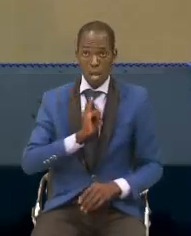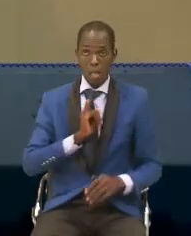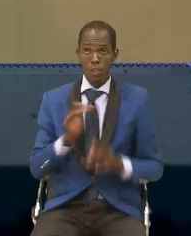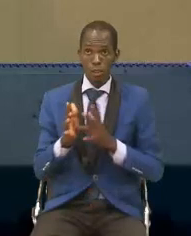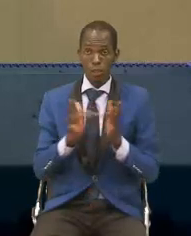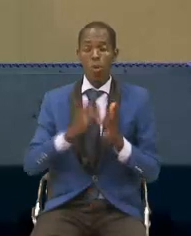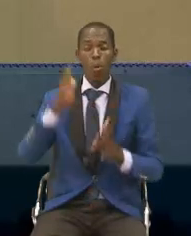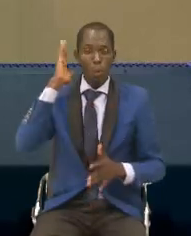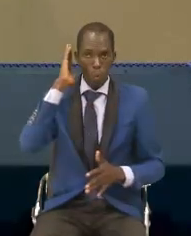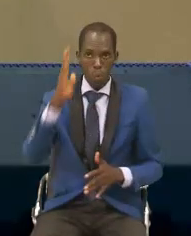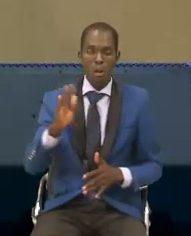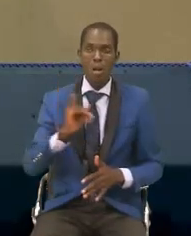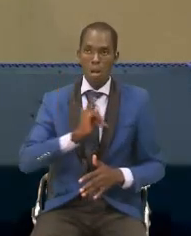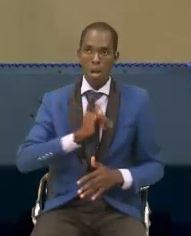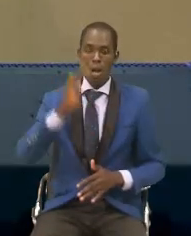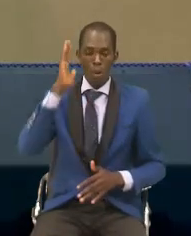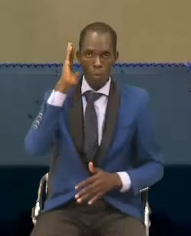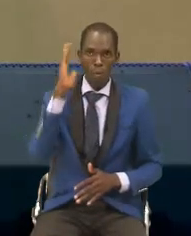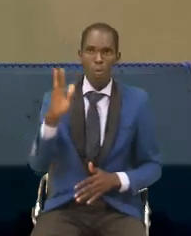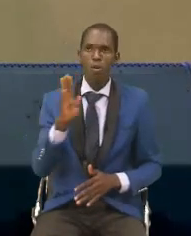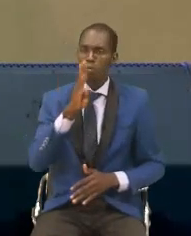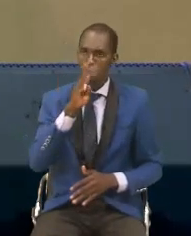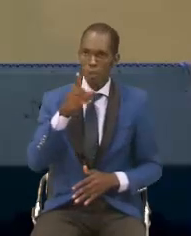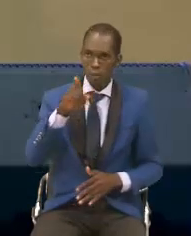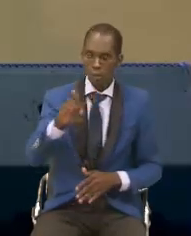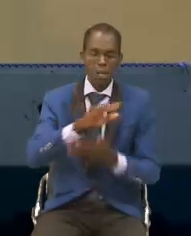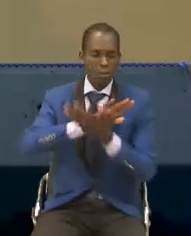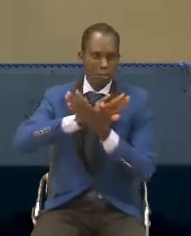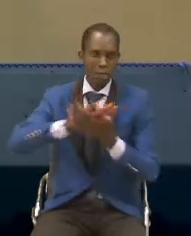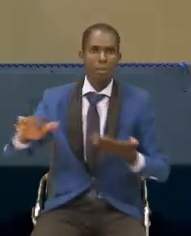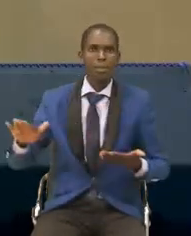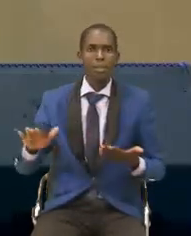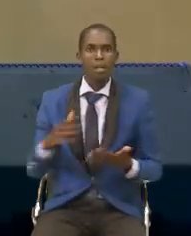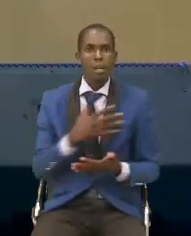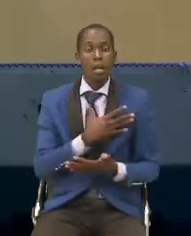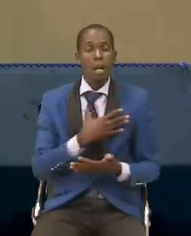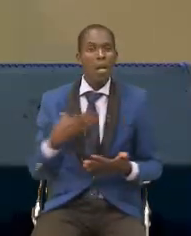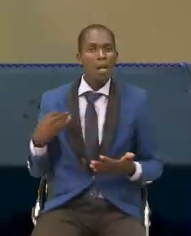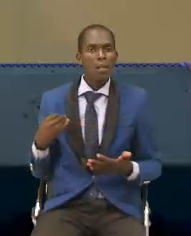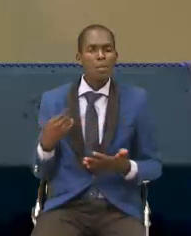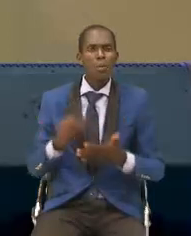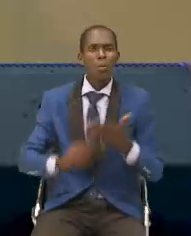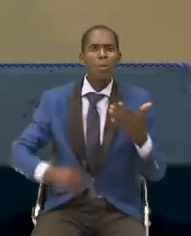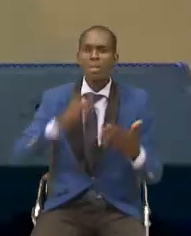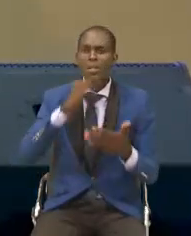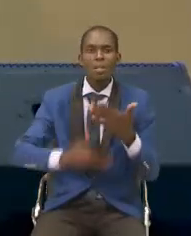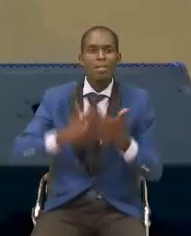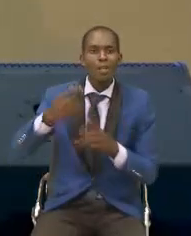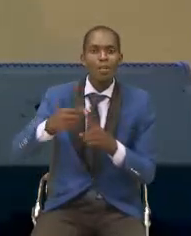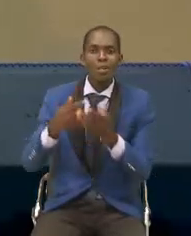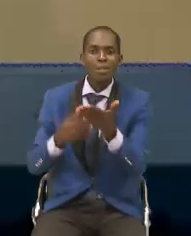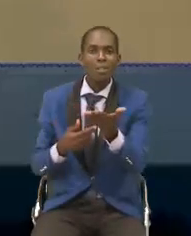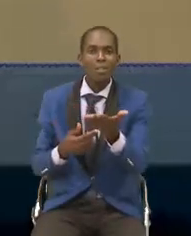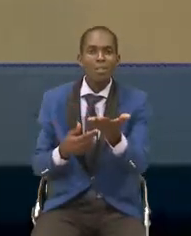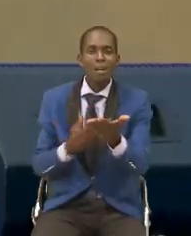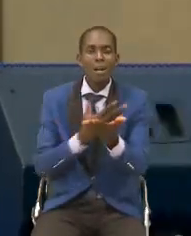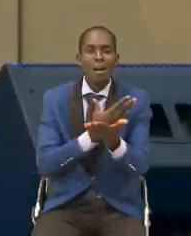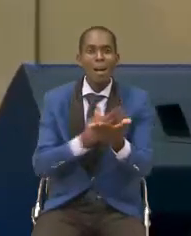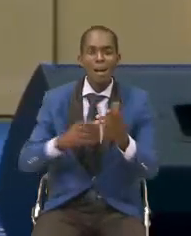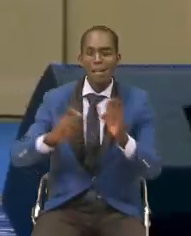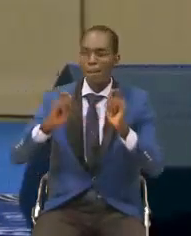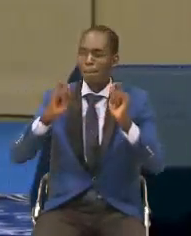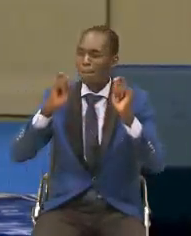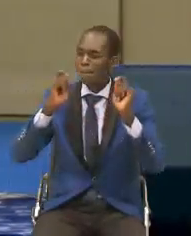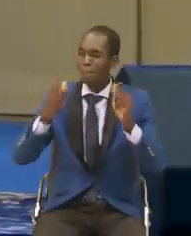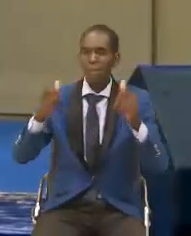his hand and touched him saying i will i will i will be thou clean and give me the next one there